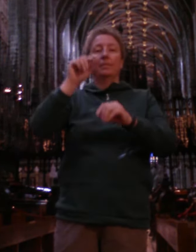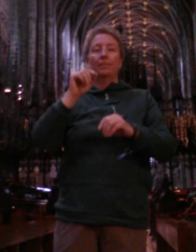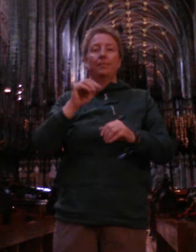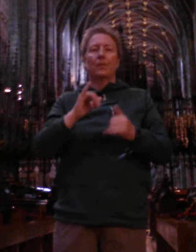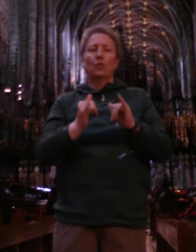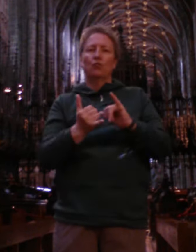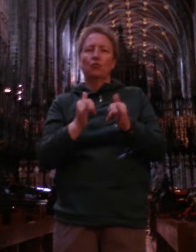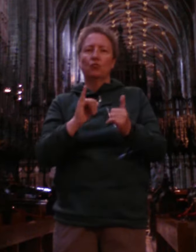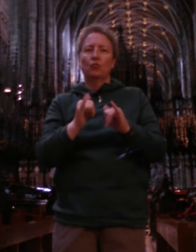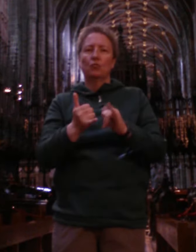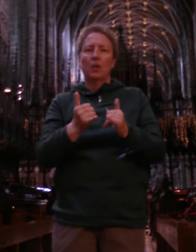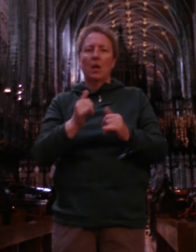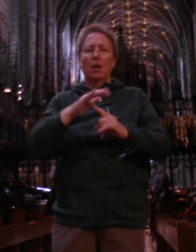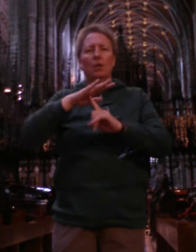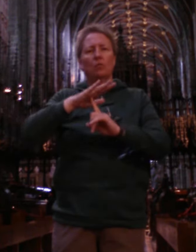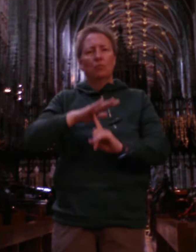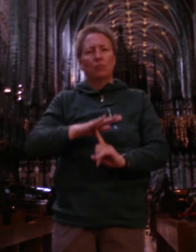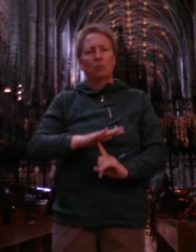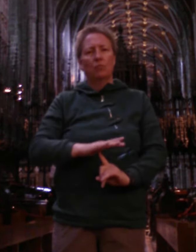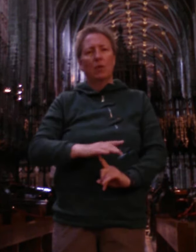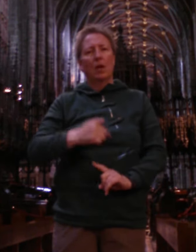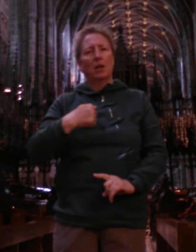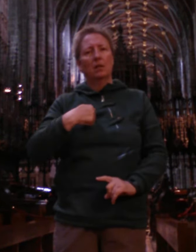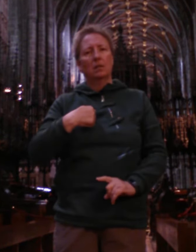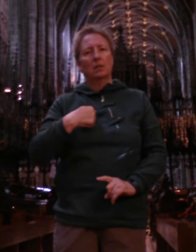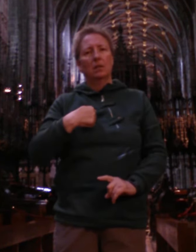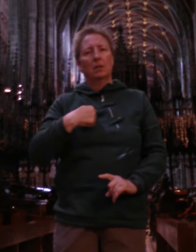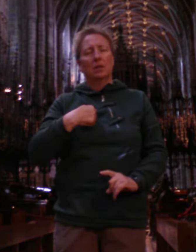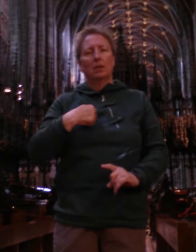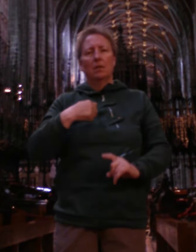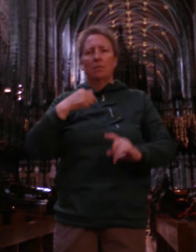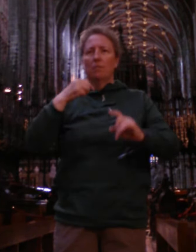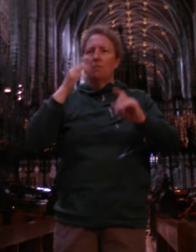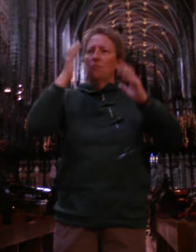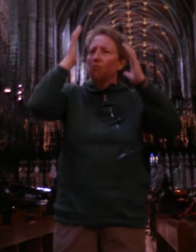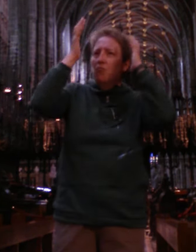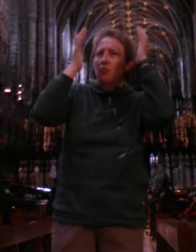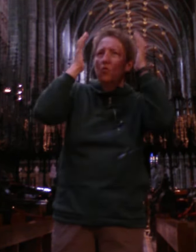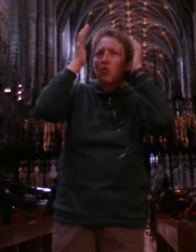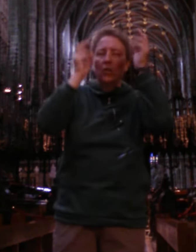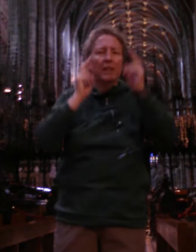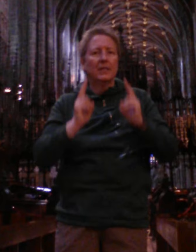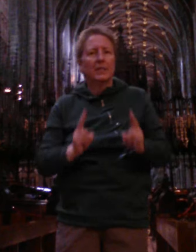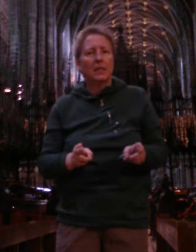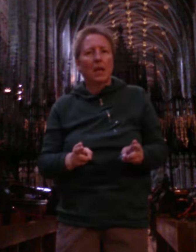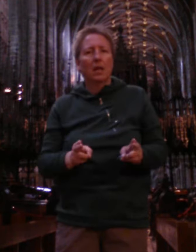And though I walk through the valley of shadow of death